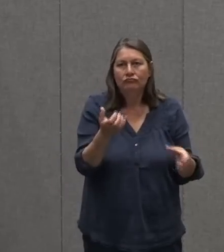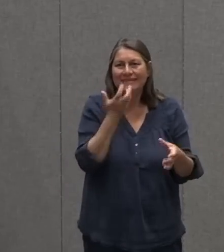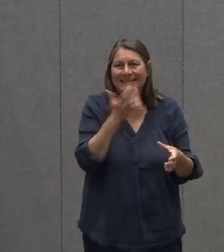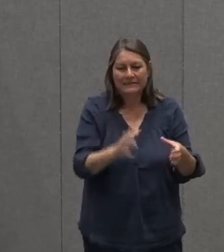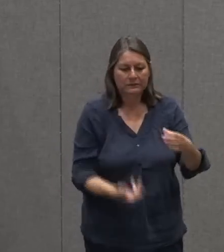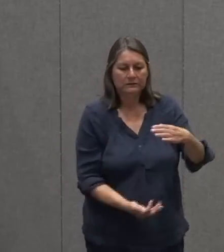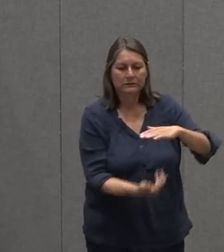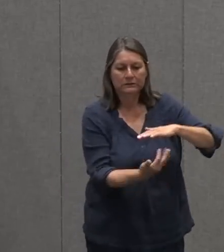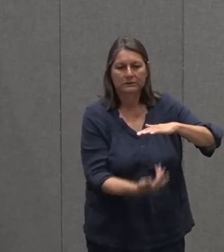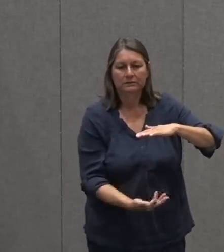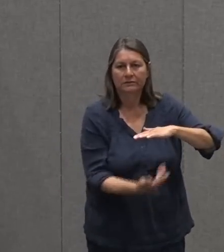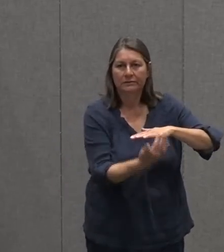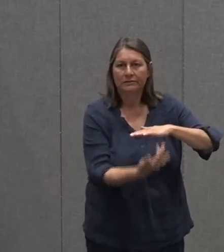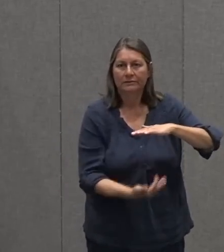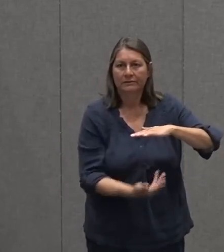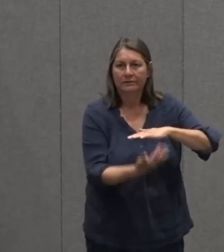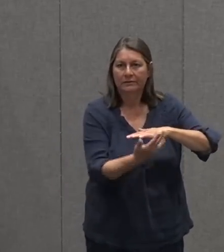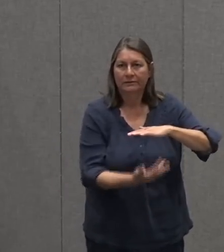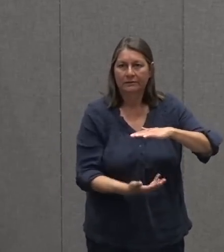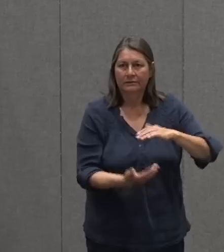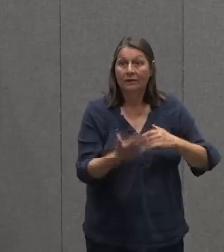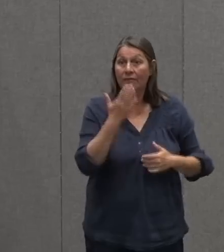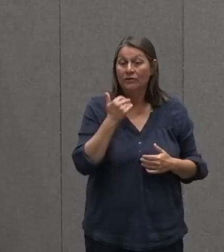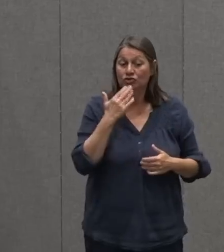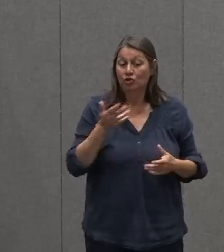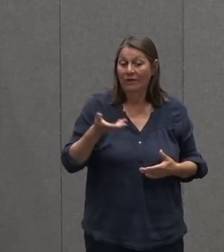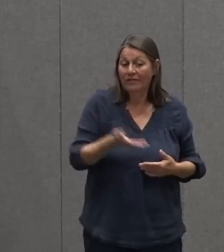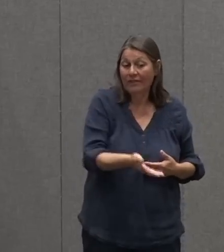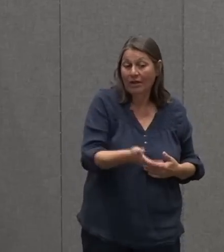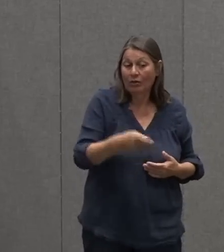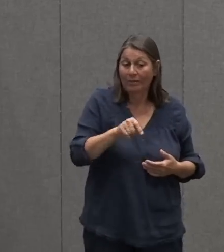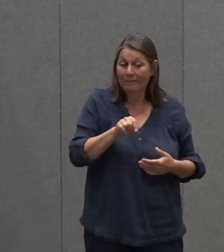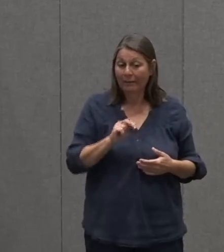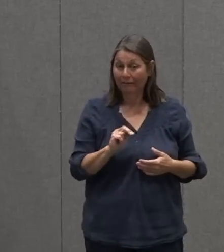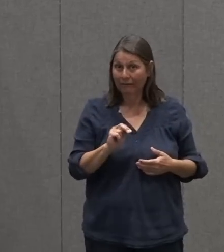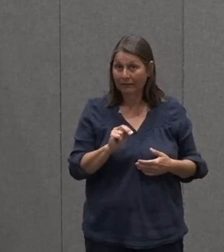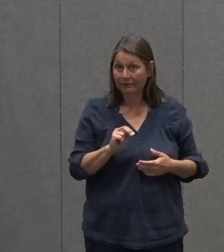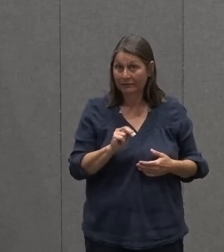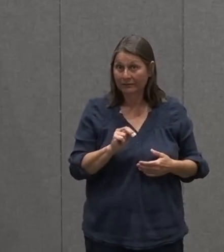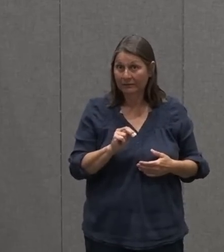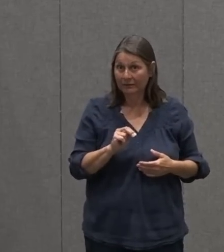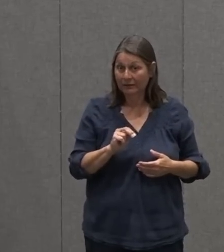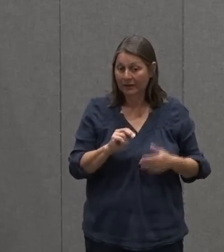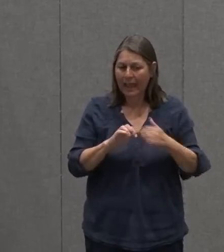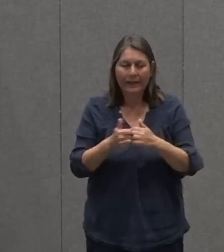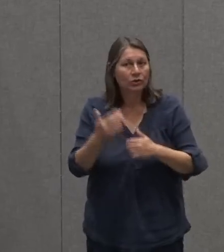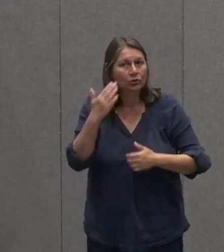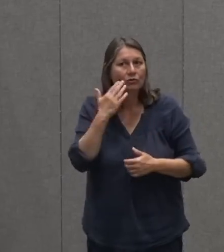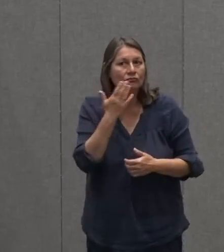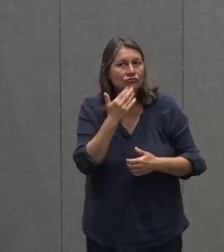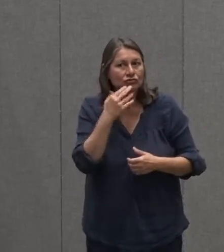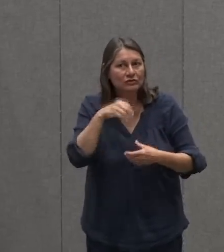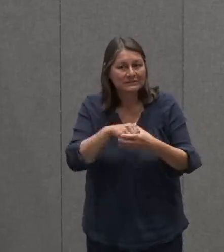Would I get the sugar back? How do I know sugar here? Well, I could taste it, and it would taste sweet.